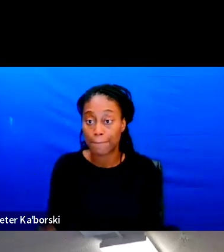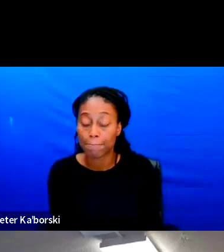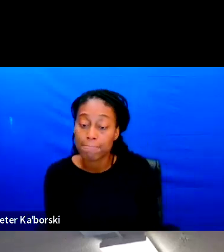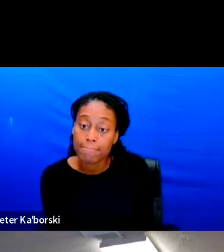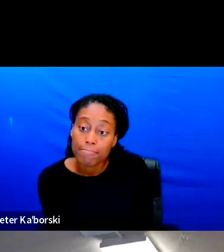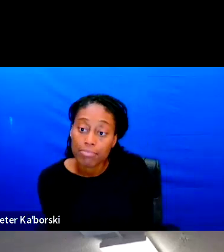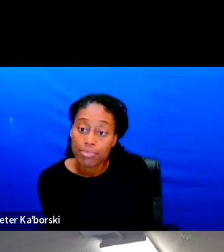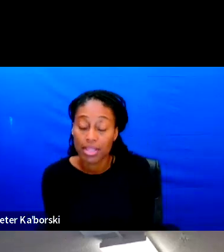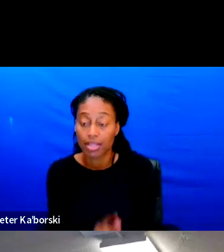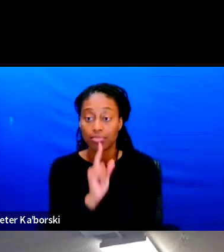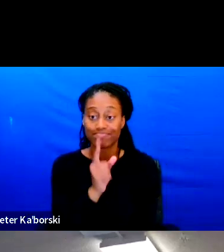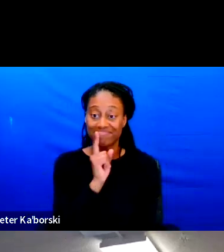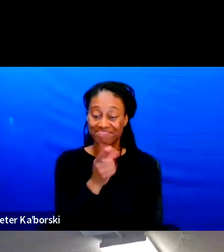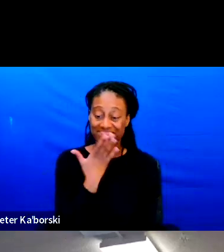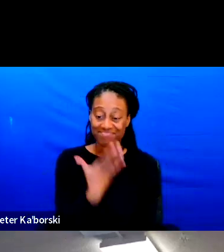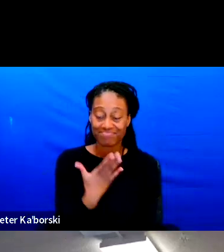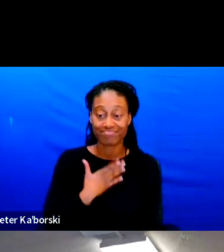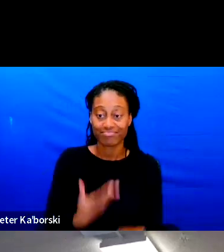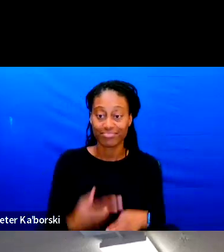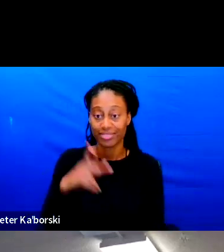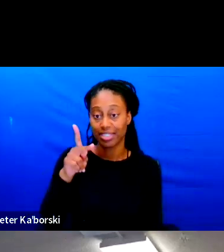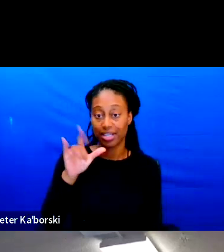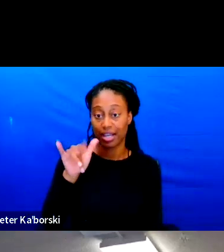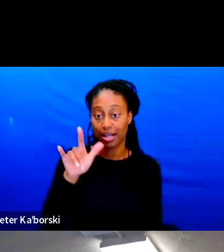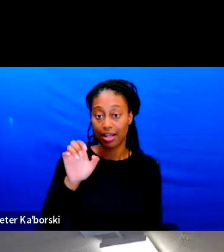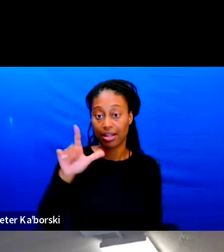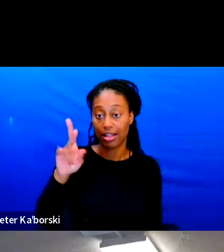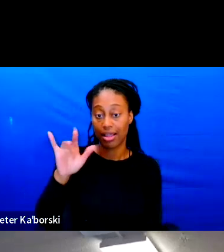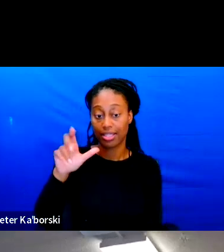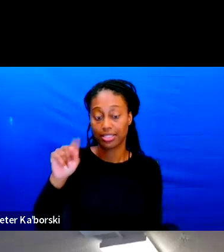Kyle Kleist: Sure. Thank you, Adam. Nick. My name is Kyle's Protons, or he am his